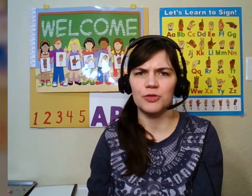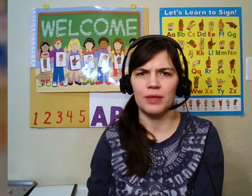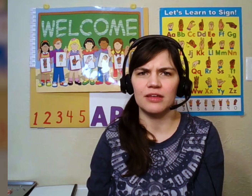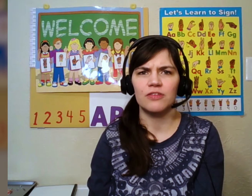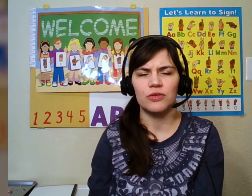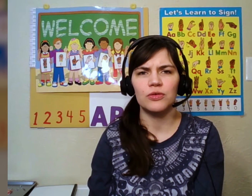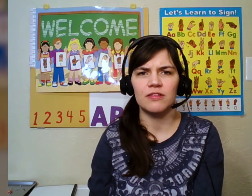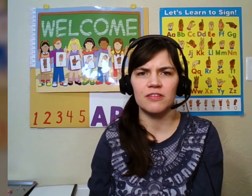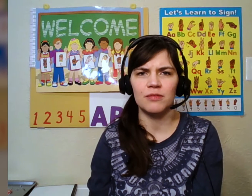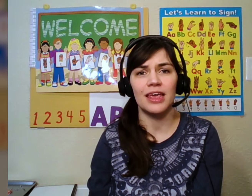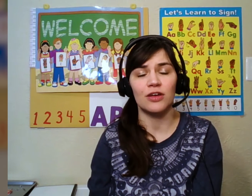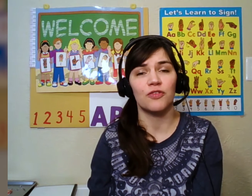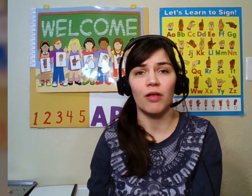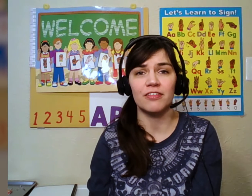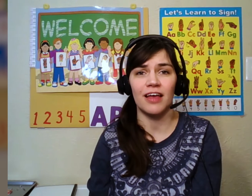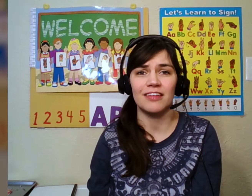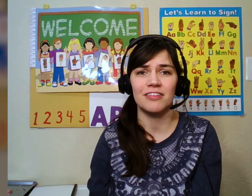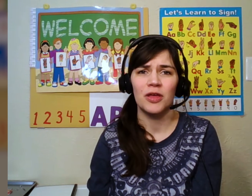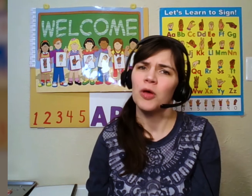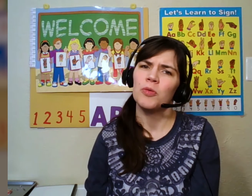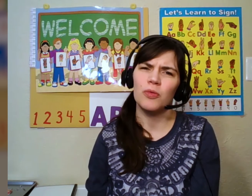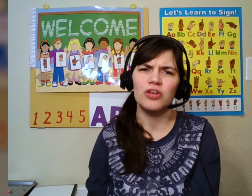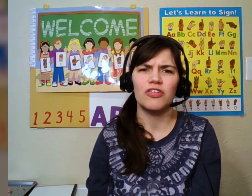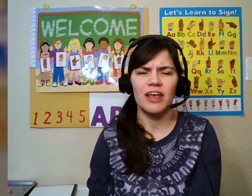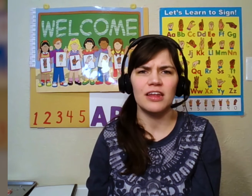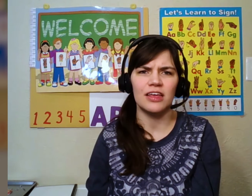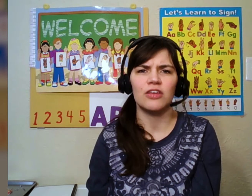hand a little bit so you can see my hand from all sides, but when you're signing